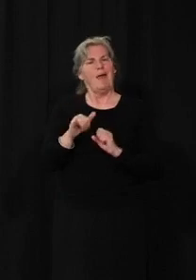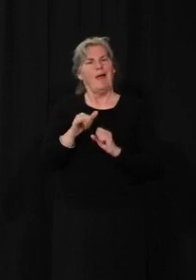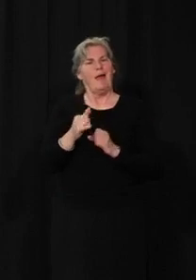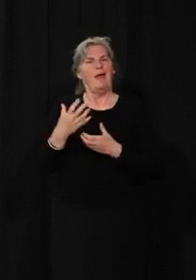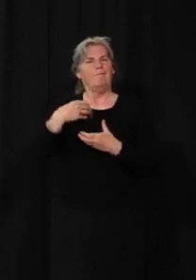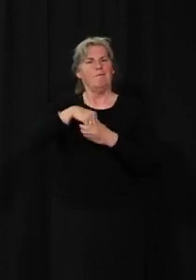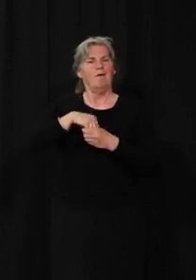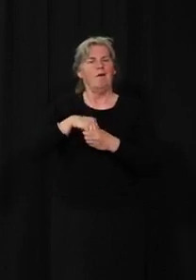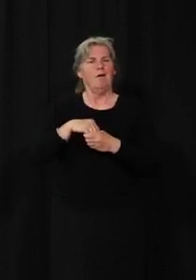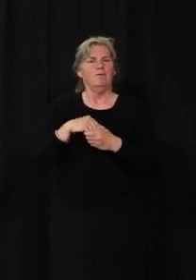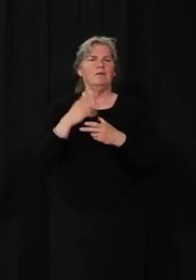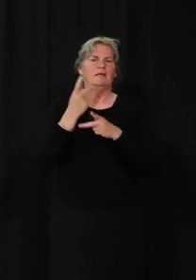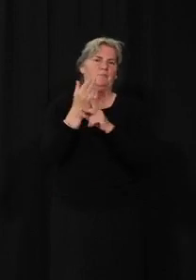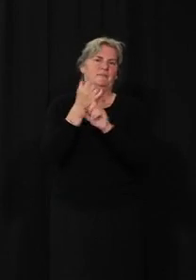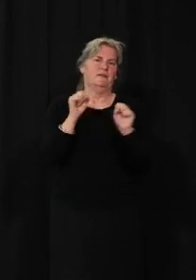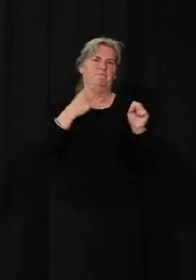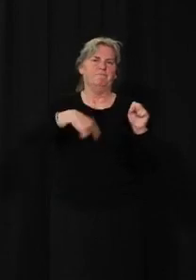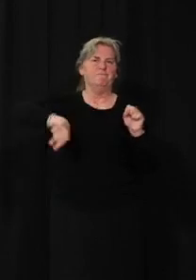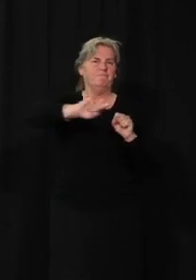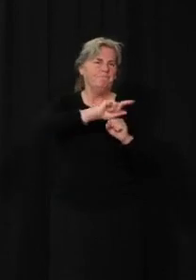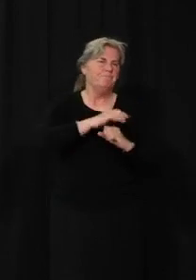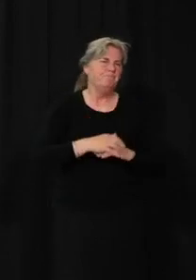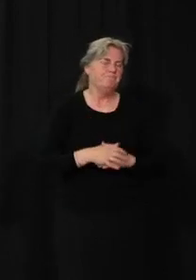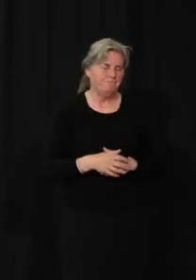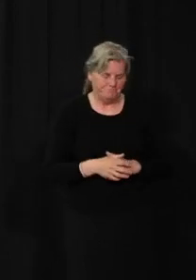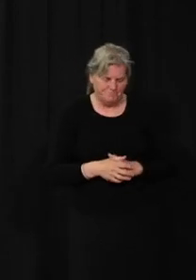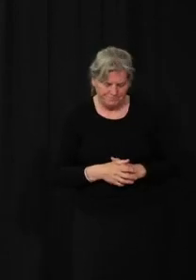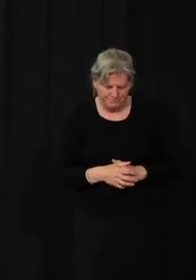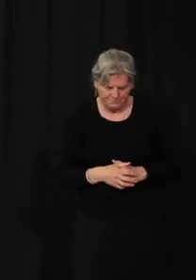pursuit. Pat: